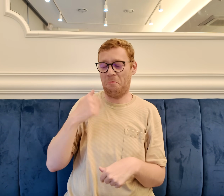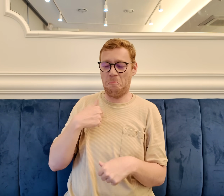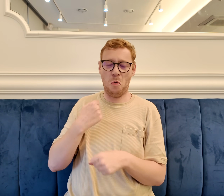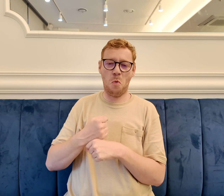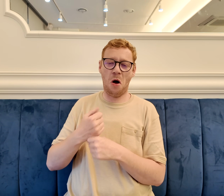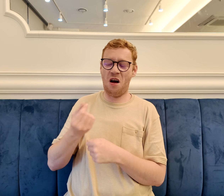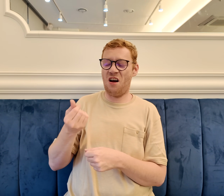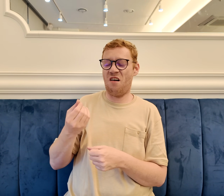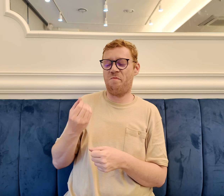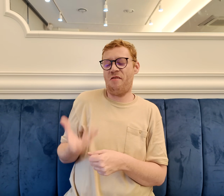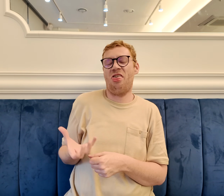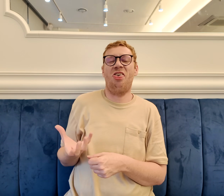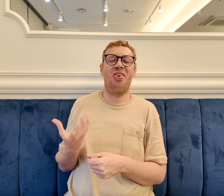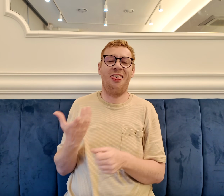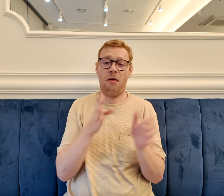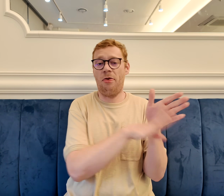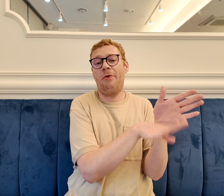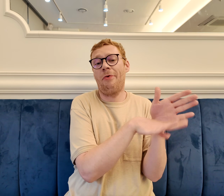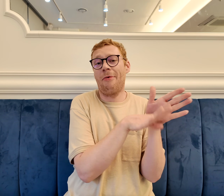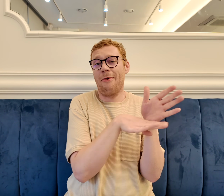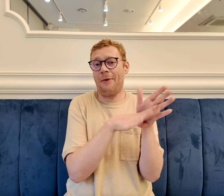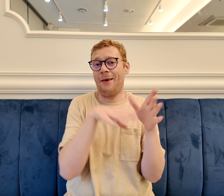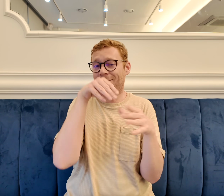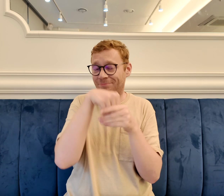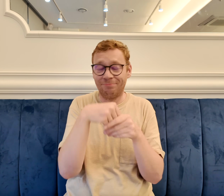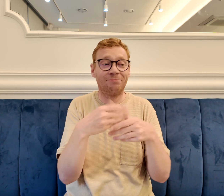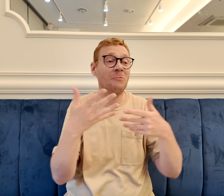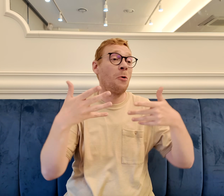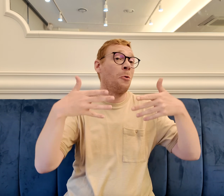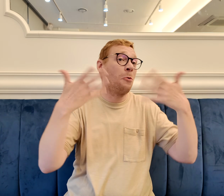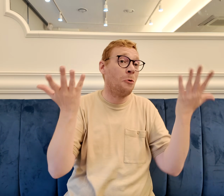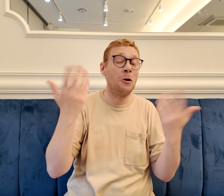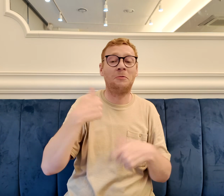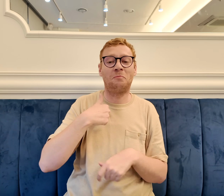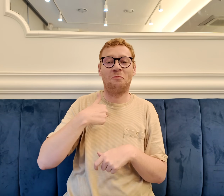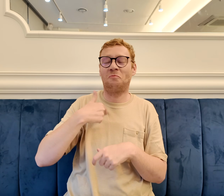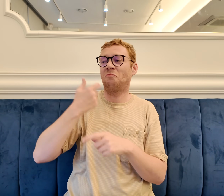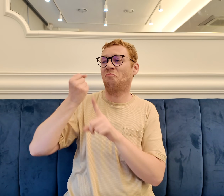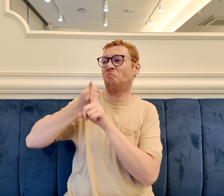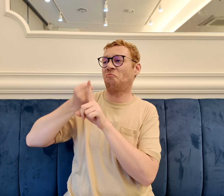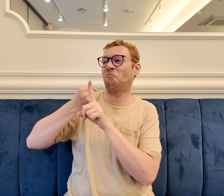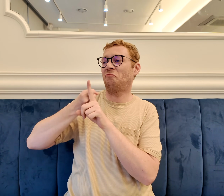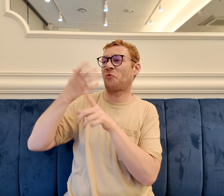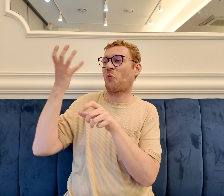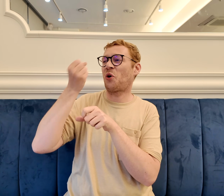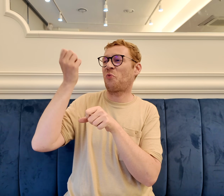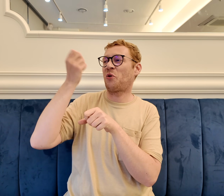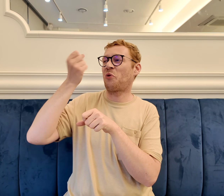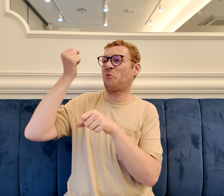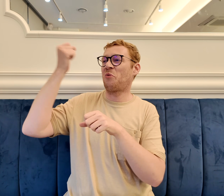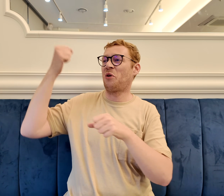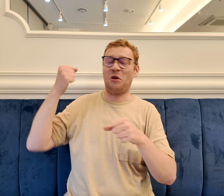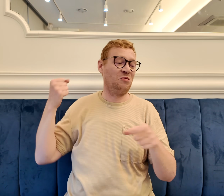I can discriminate because I'm rich. Or, if I've earned a lot through struggle, and